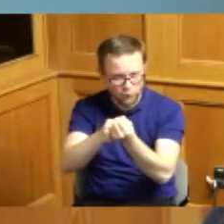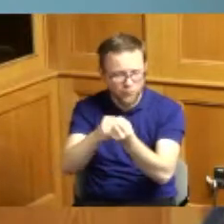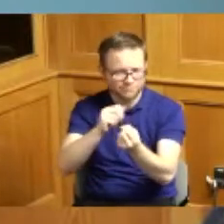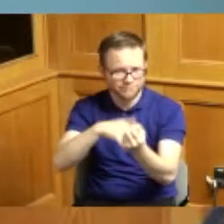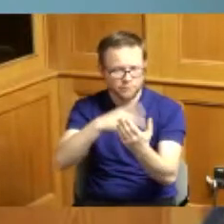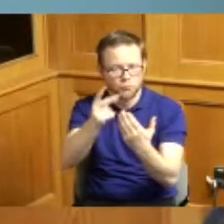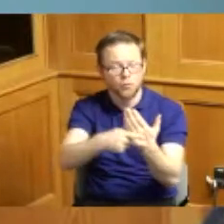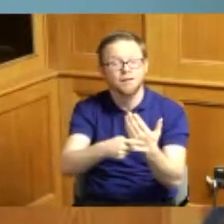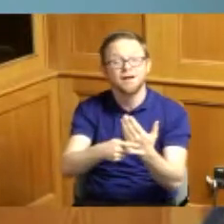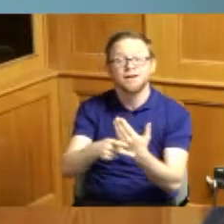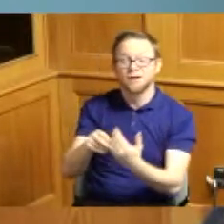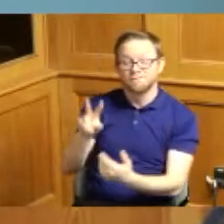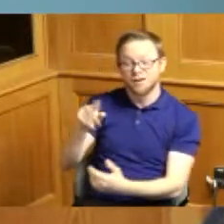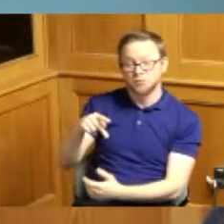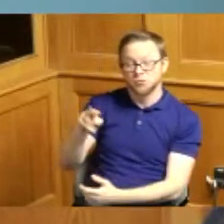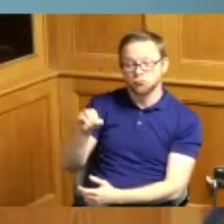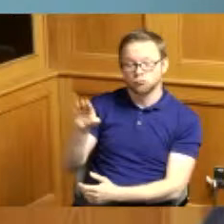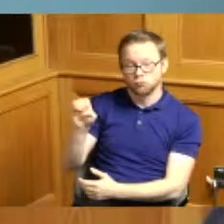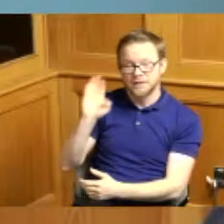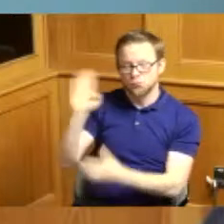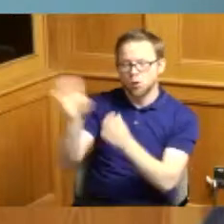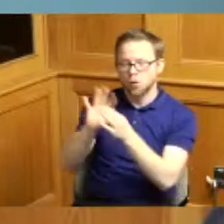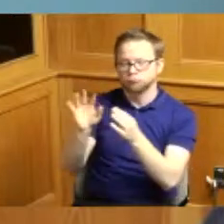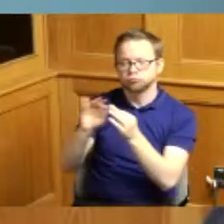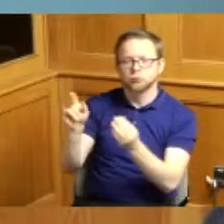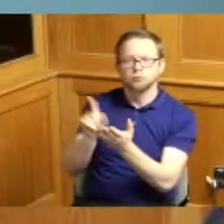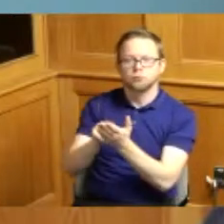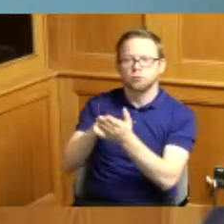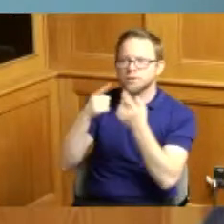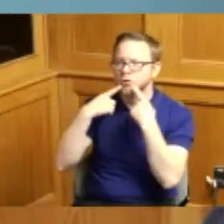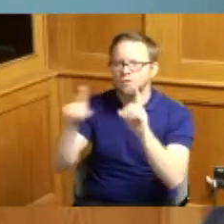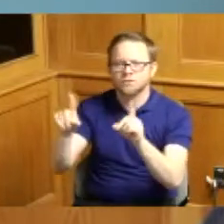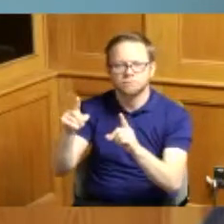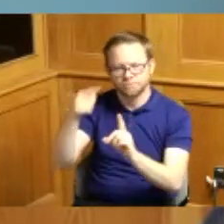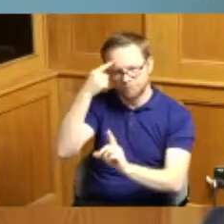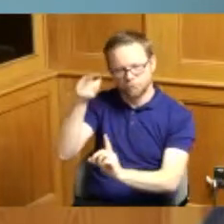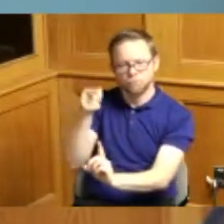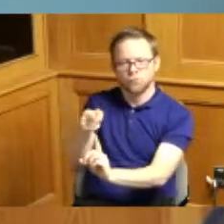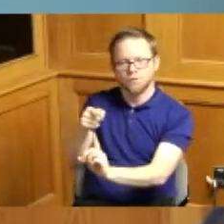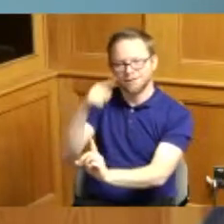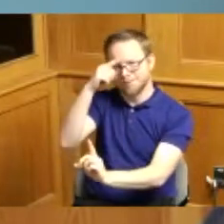black music walk of fame press conference that we went to yesterday and I just say